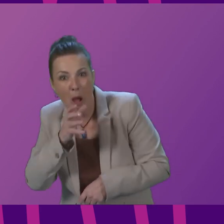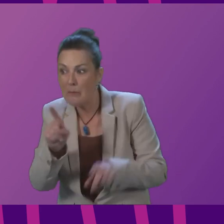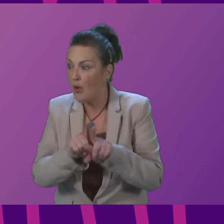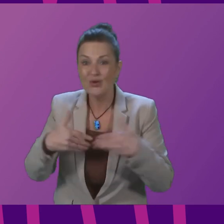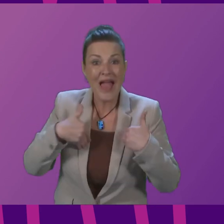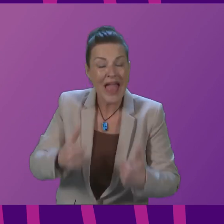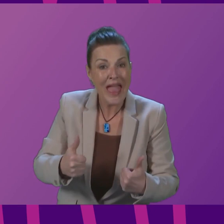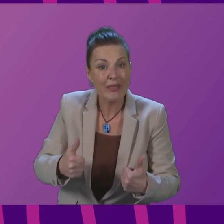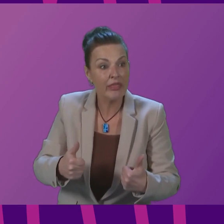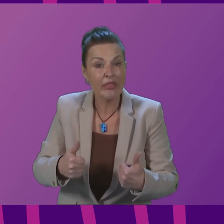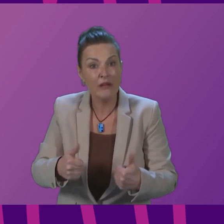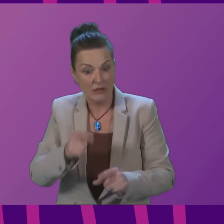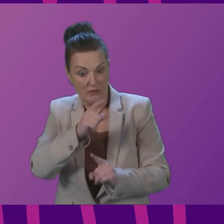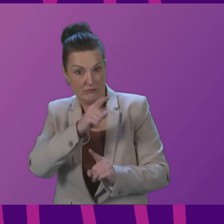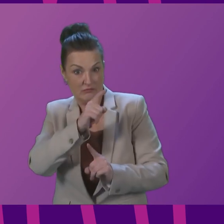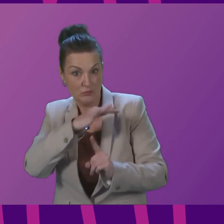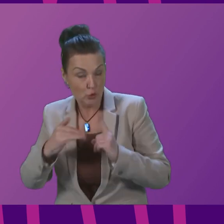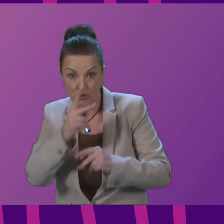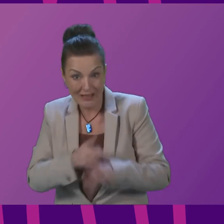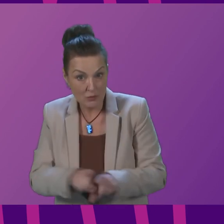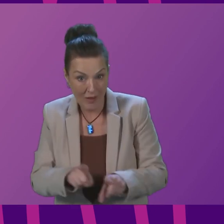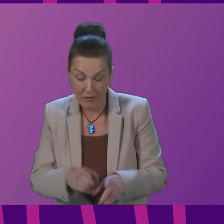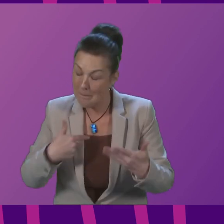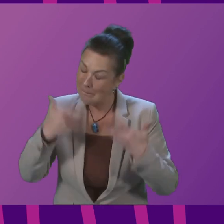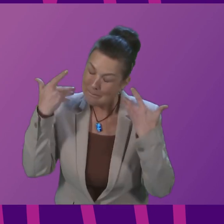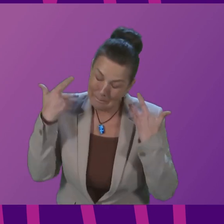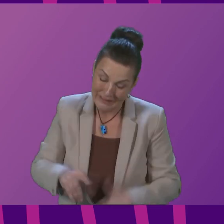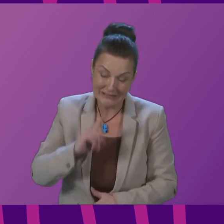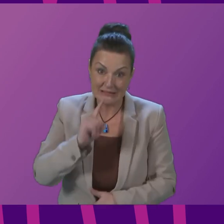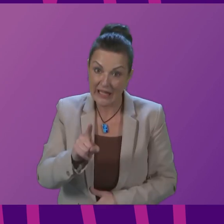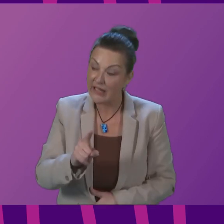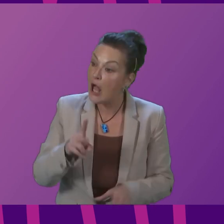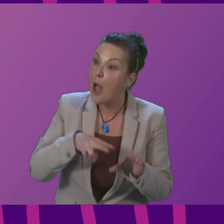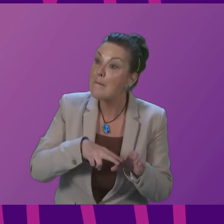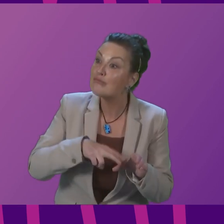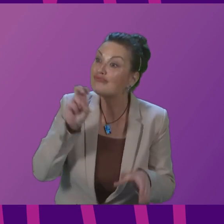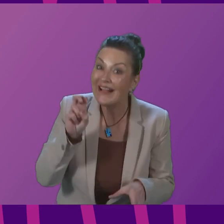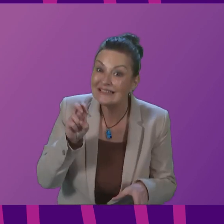As we warned, Scotland is paying the price for a Brexit that we did not vote for.